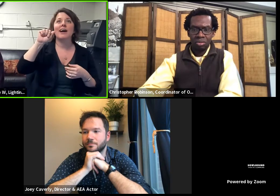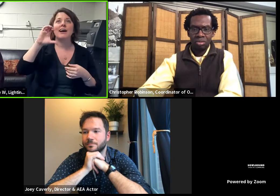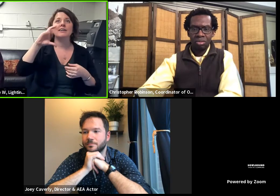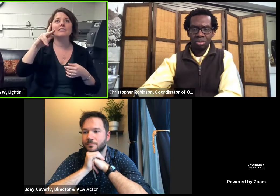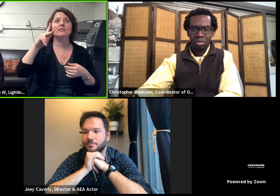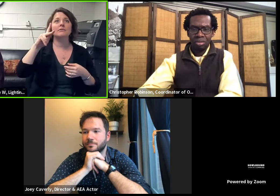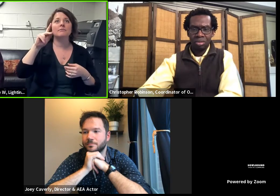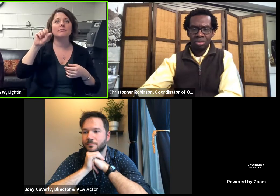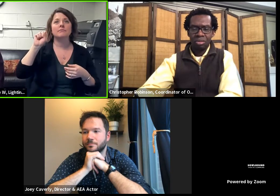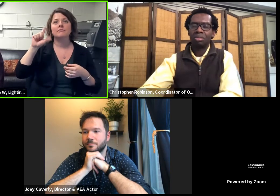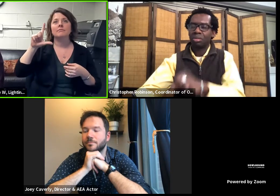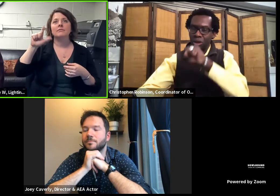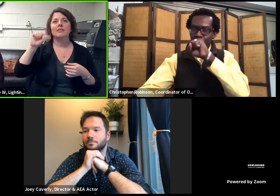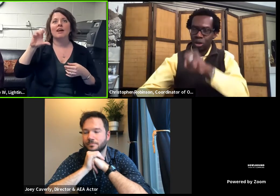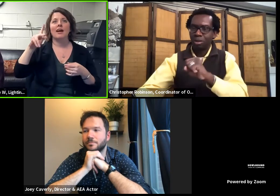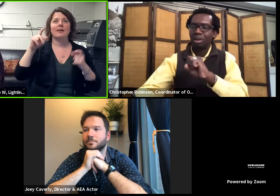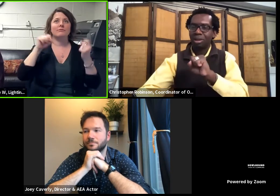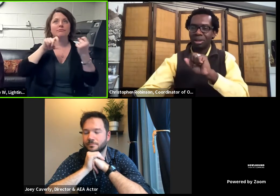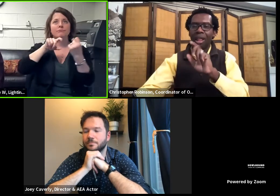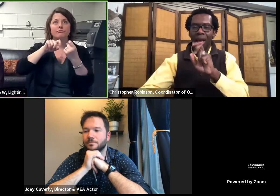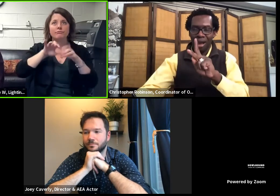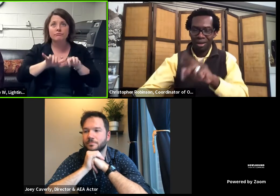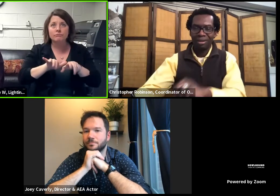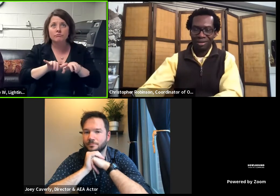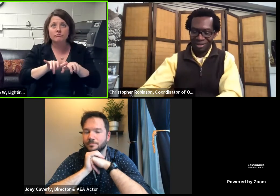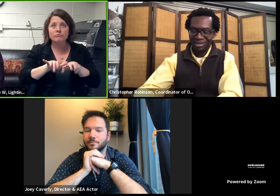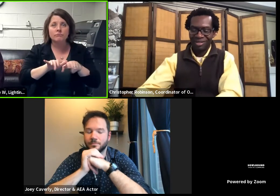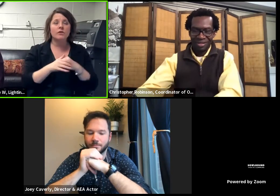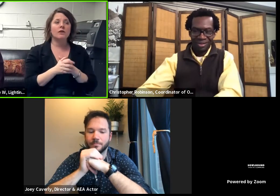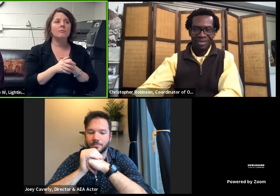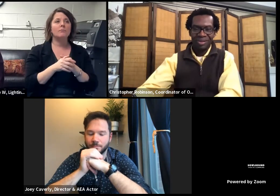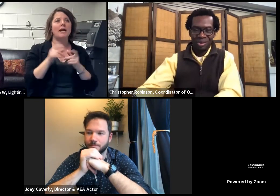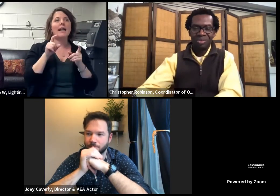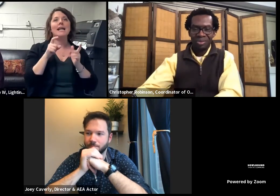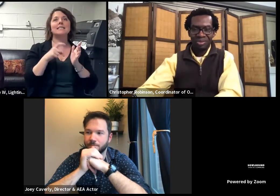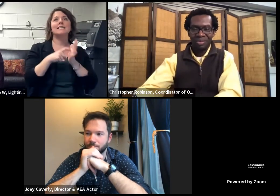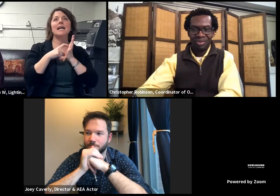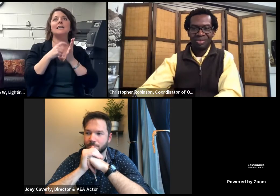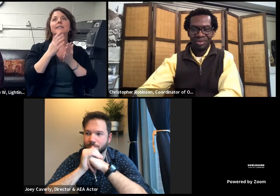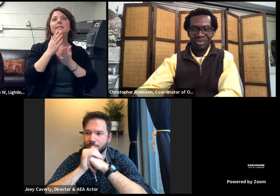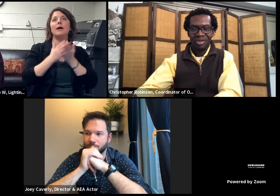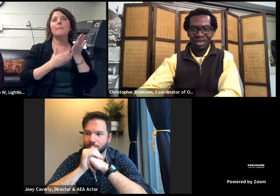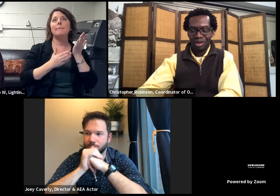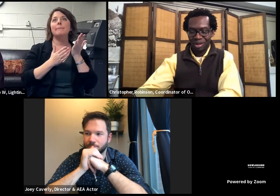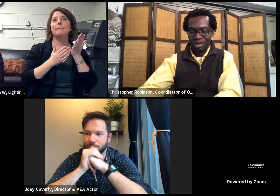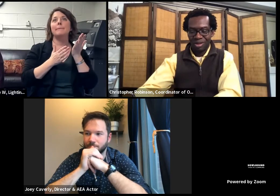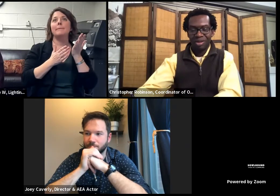Like there's also there's just Slack, if you're familiar with it, where you can message group messaging,